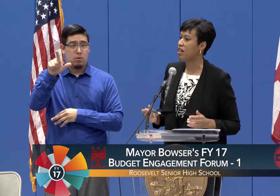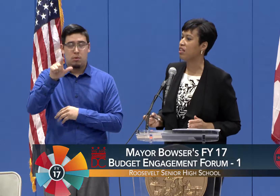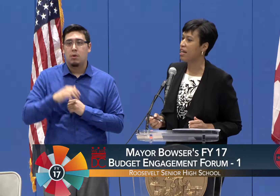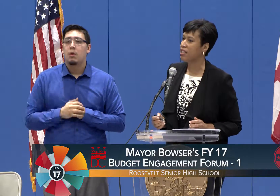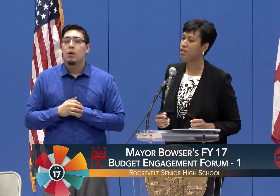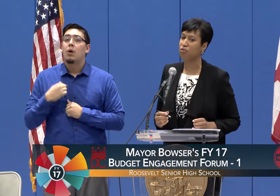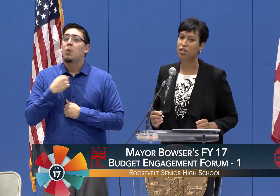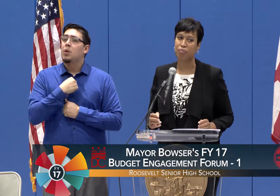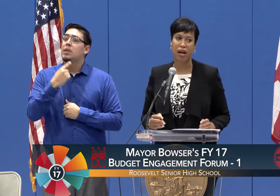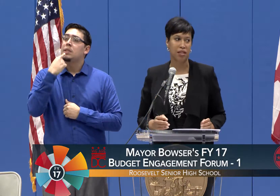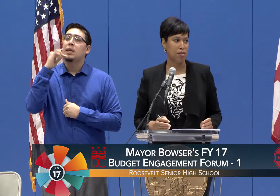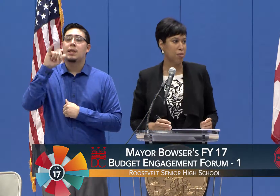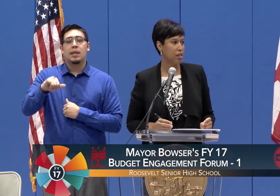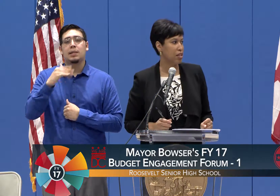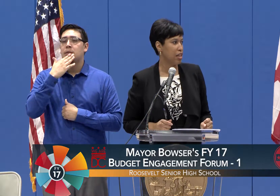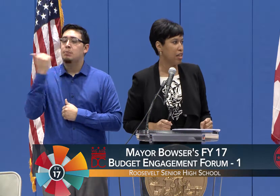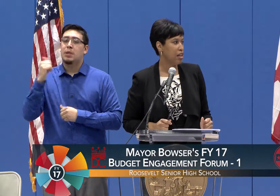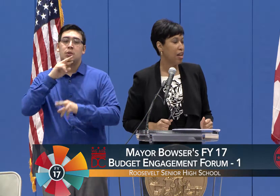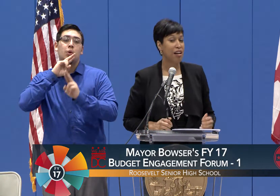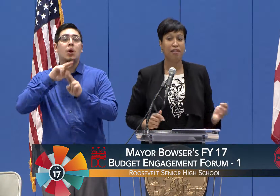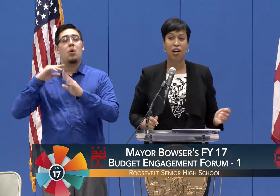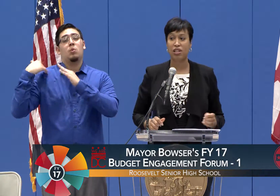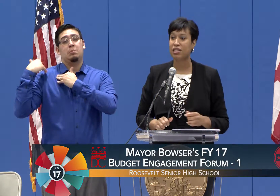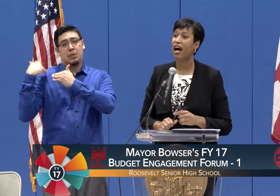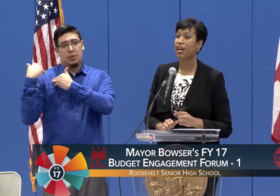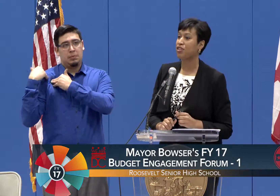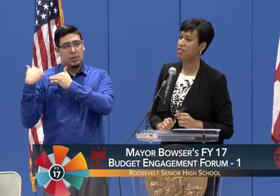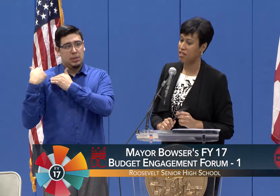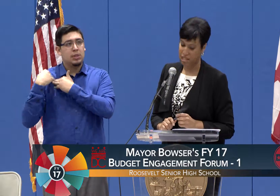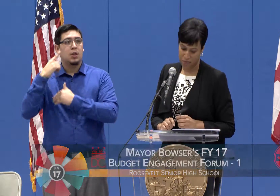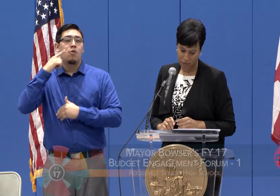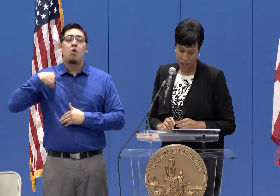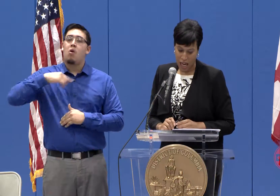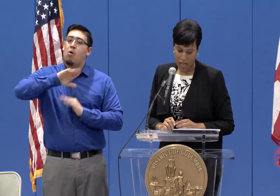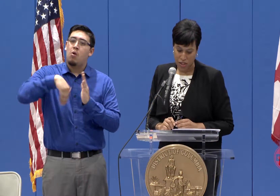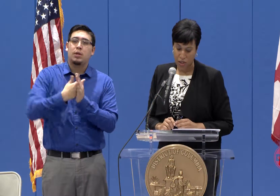COLLECTIVE RESPONSIBILITY OF OUR ENTIRE CITY.